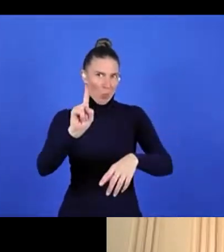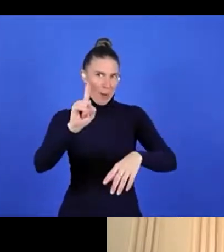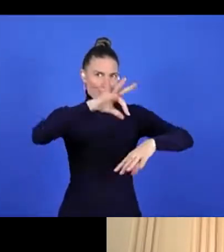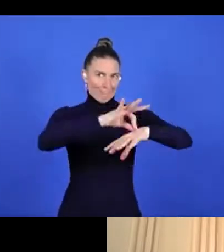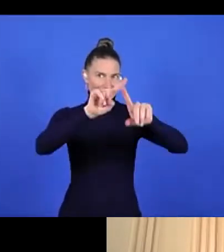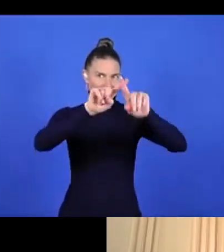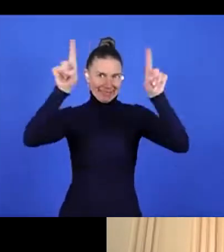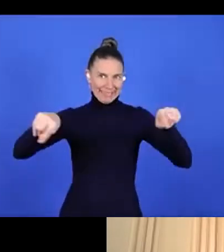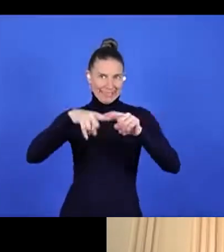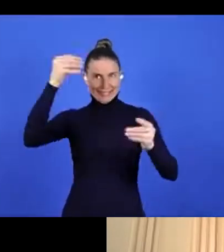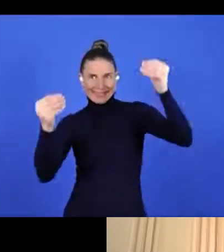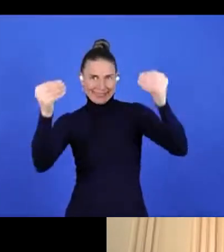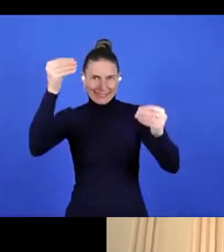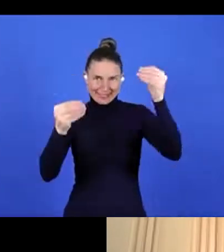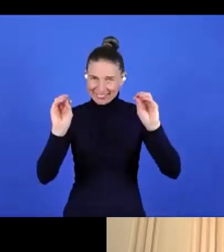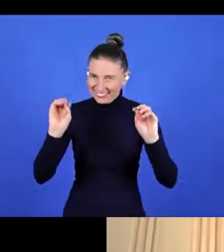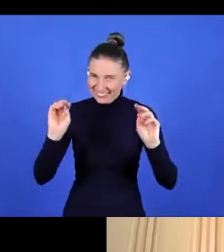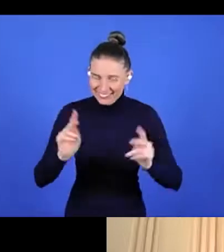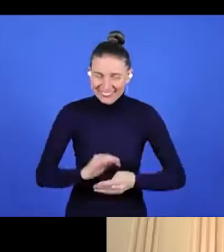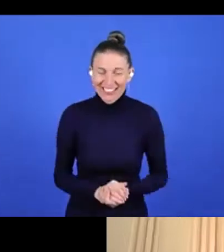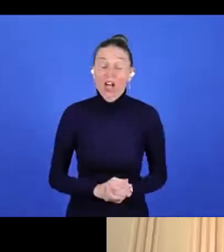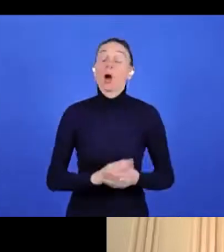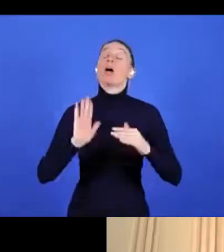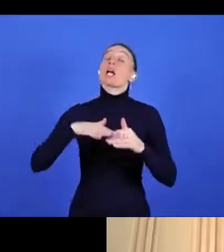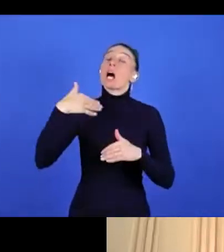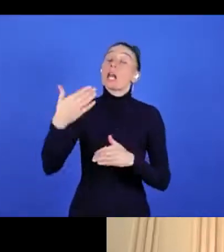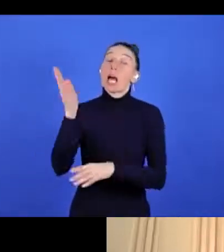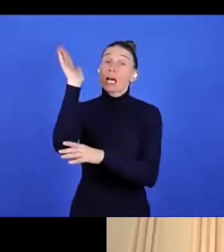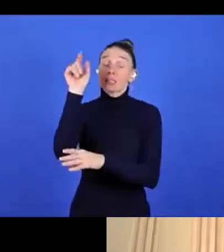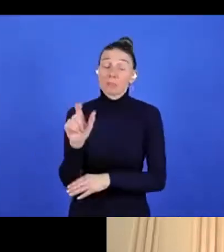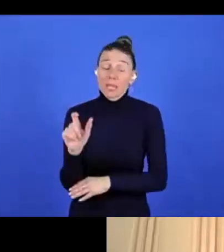in Zoom, and you will see the notice when I present it